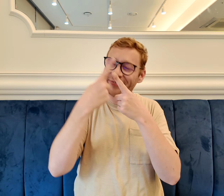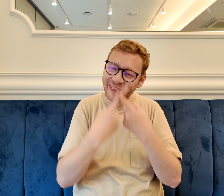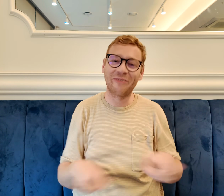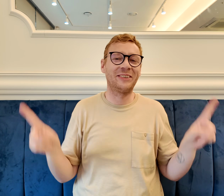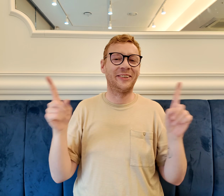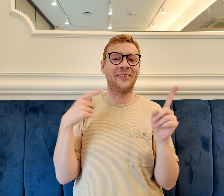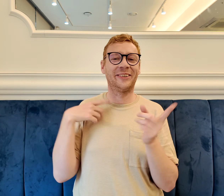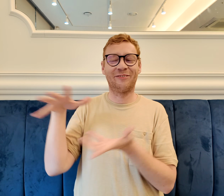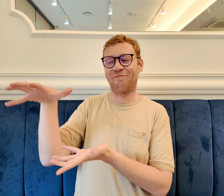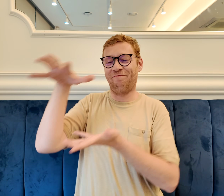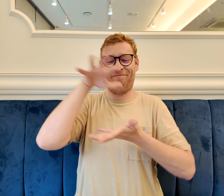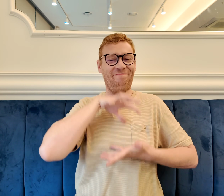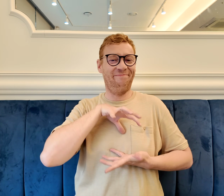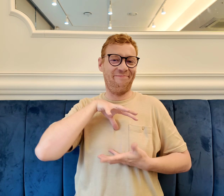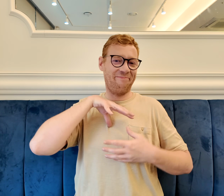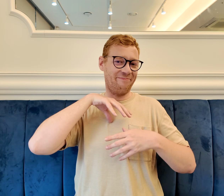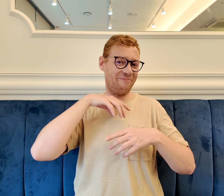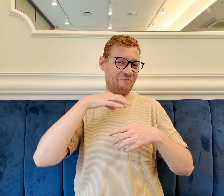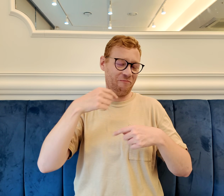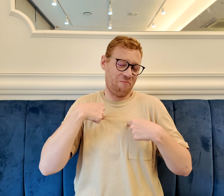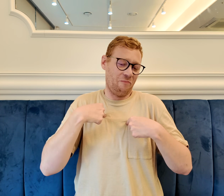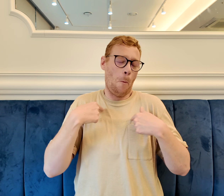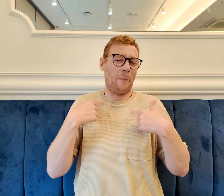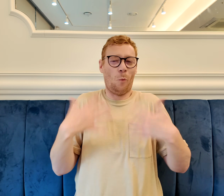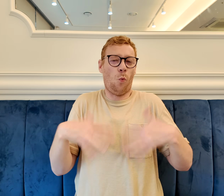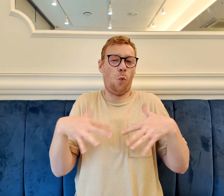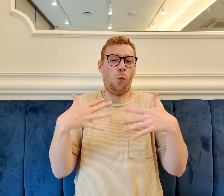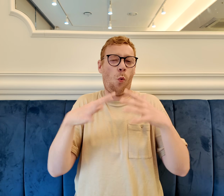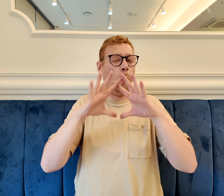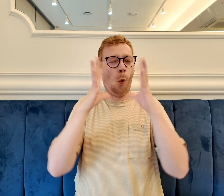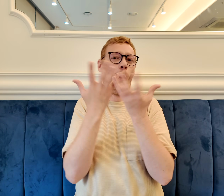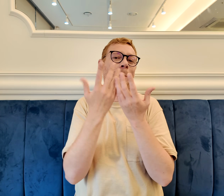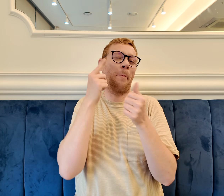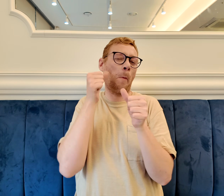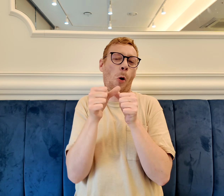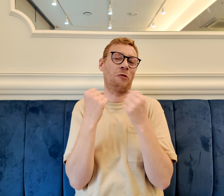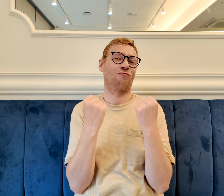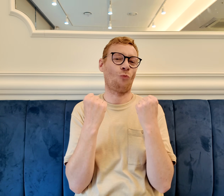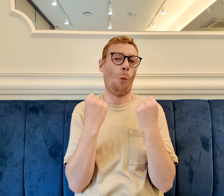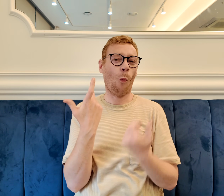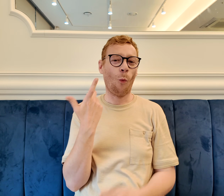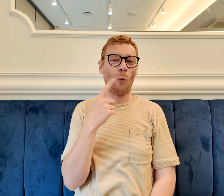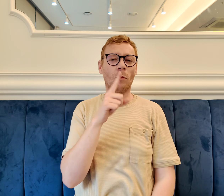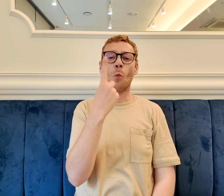Each and every one was impressive, and they all remain vivid in my memory.